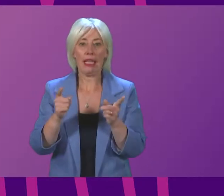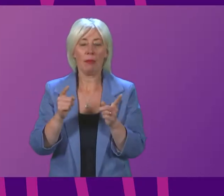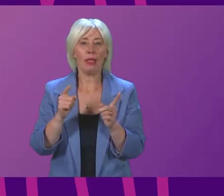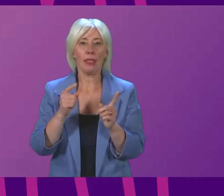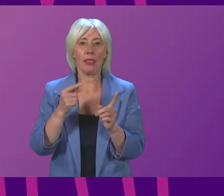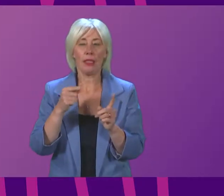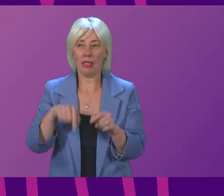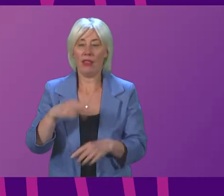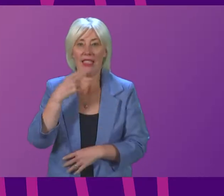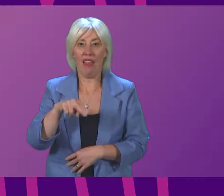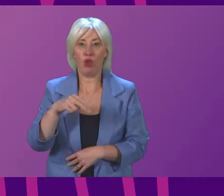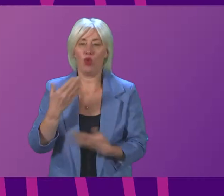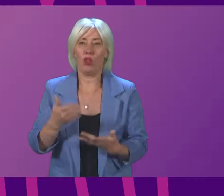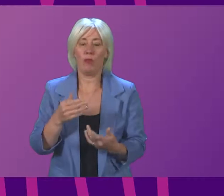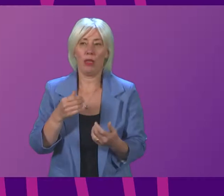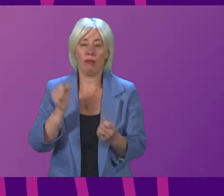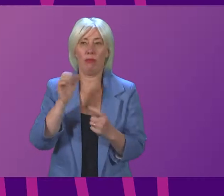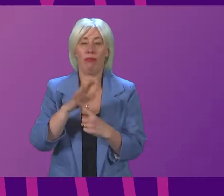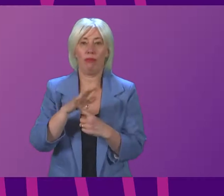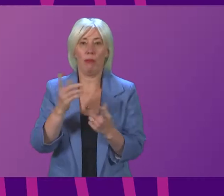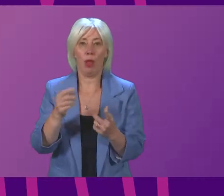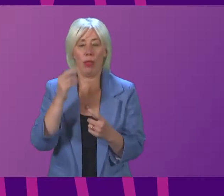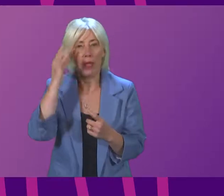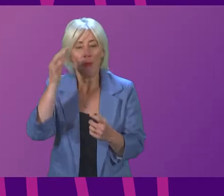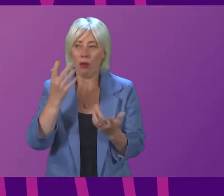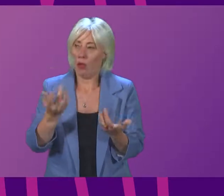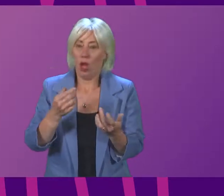session of Parliament, which has reflected on omicron—the latest challenge that we have had